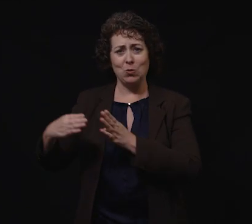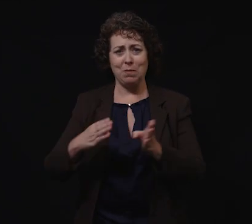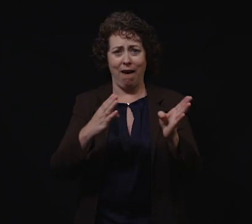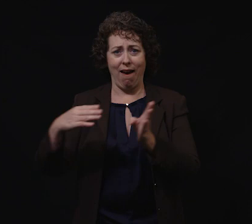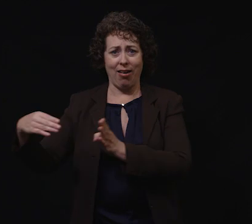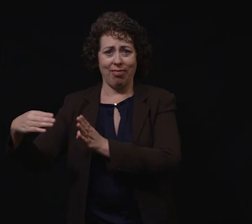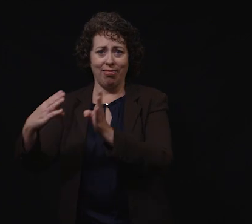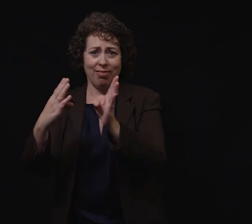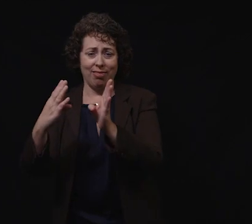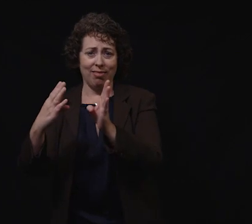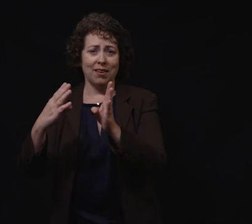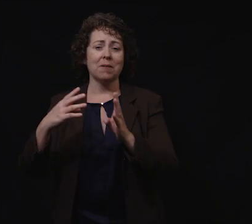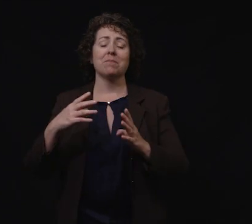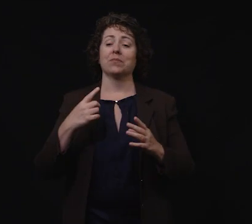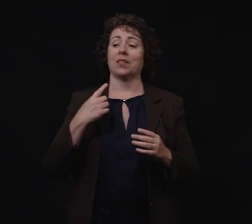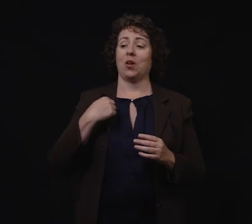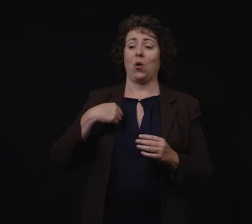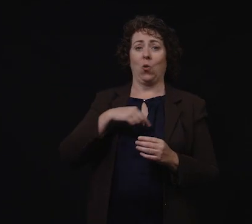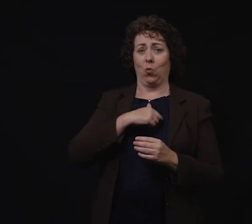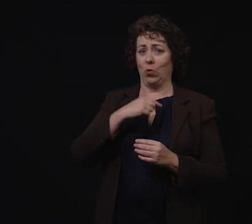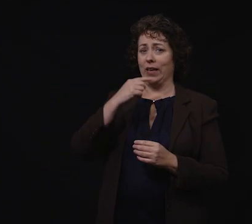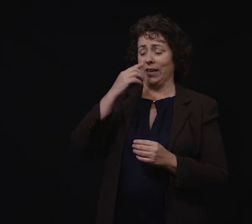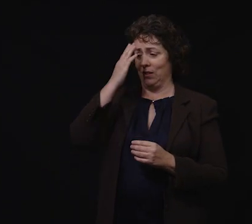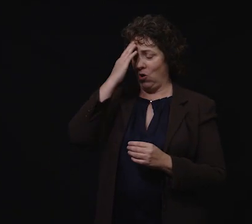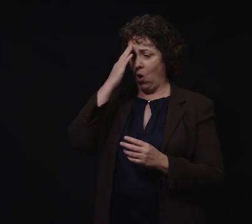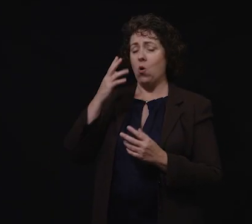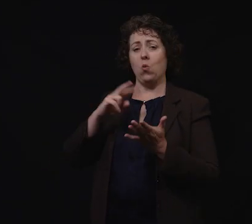Is fully aware of what those two tracks mean, but in both cases